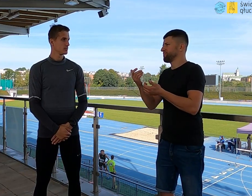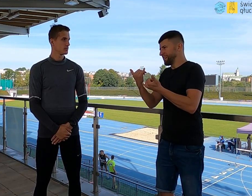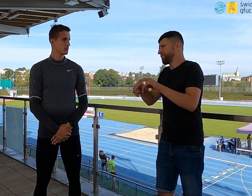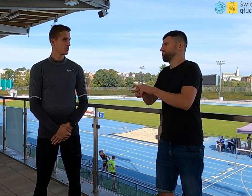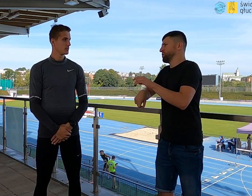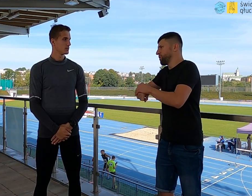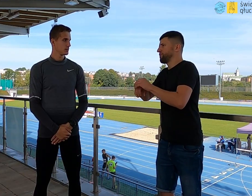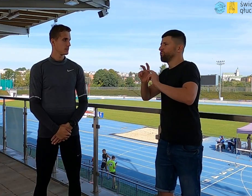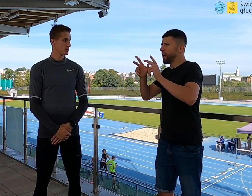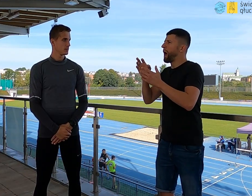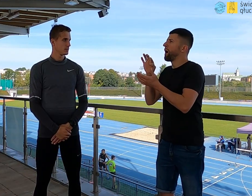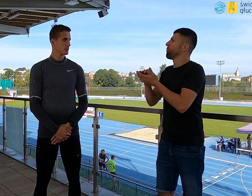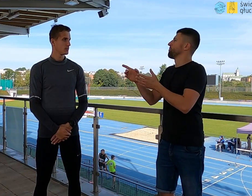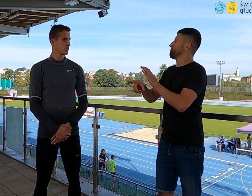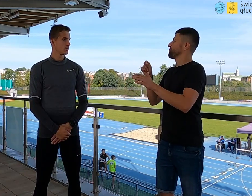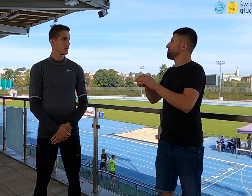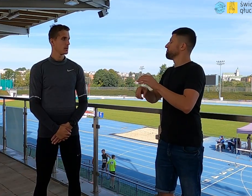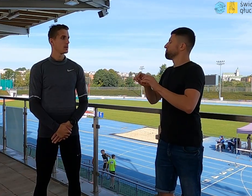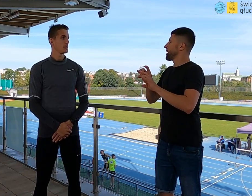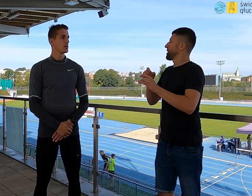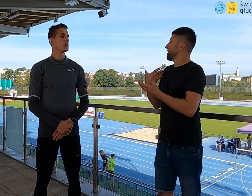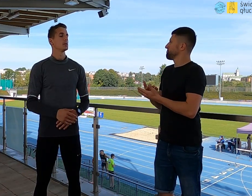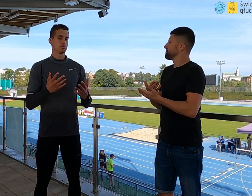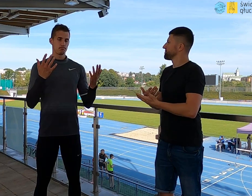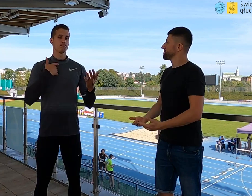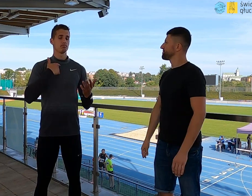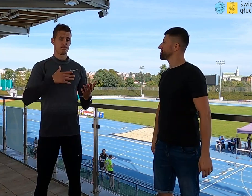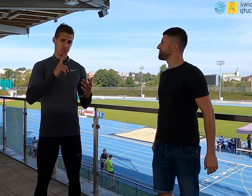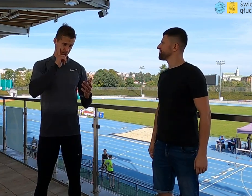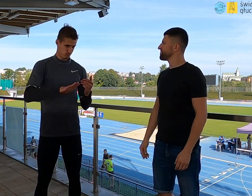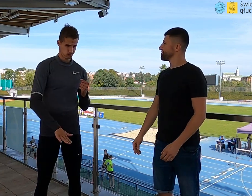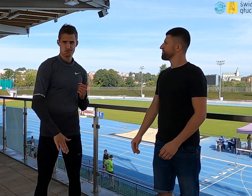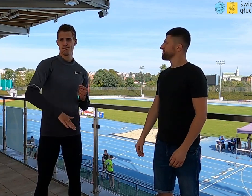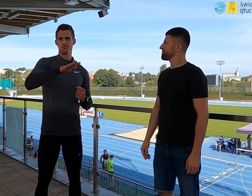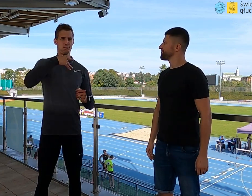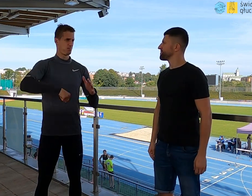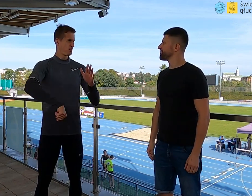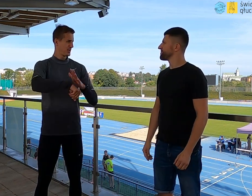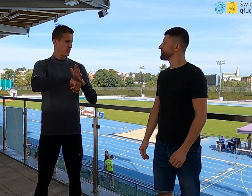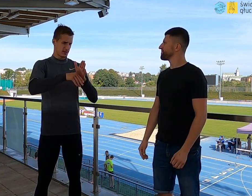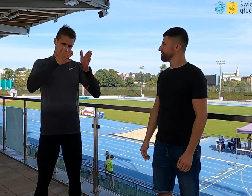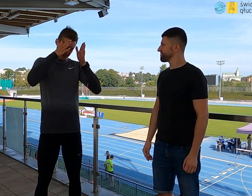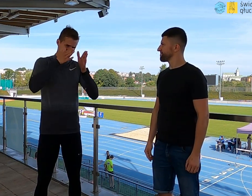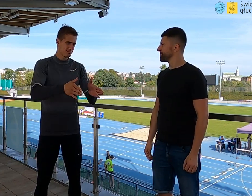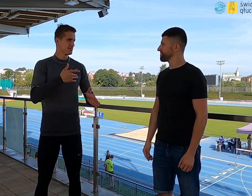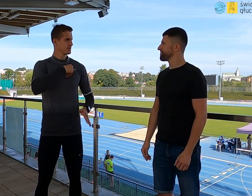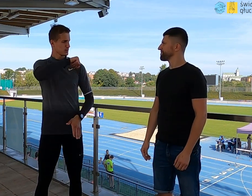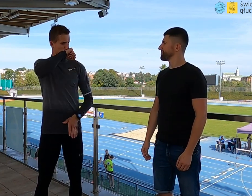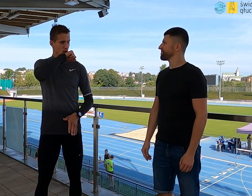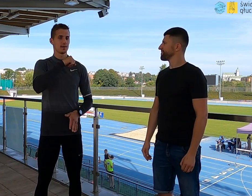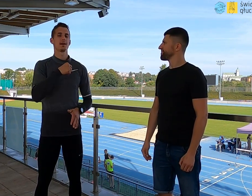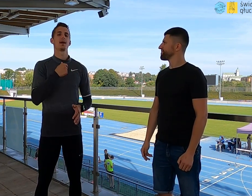and you chose running. Why? Since I was little, I played soccer, it was my passion.